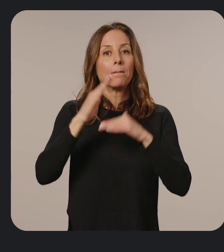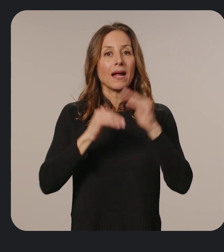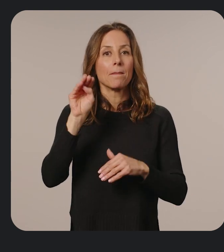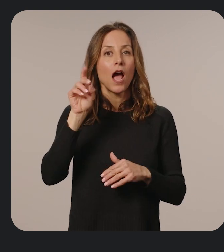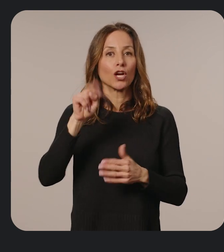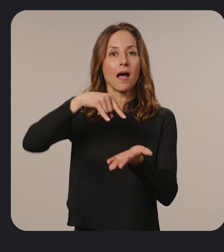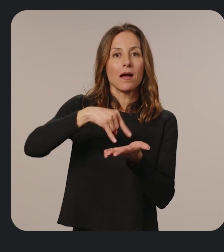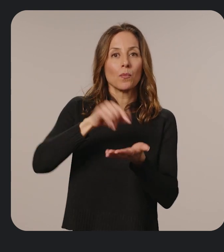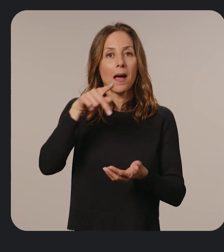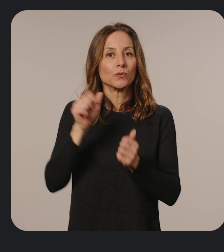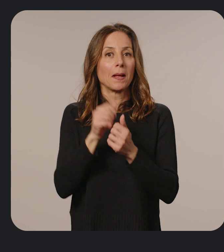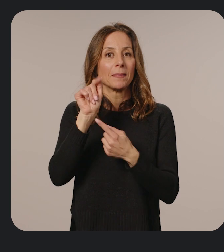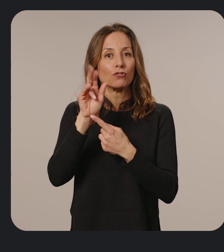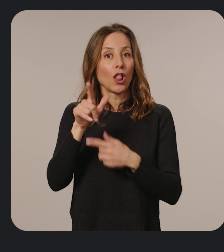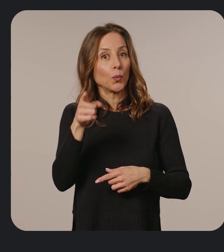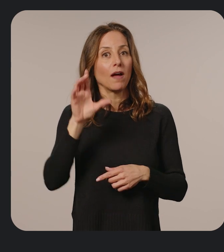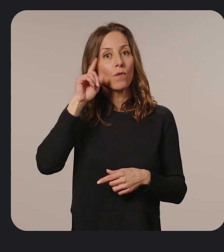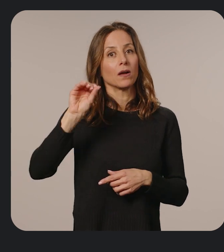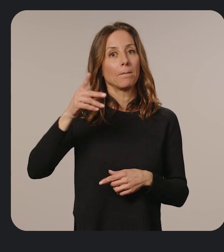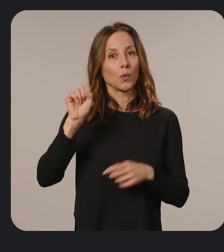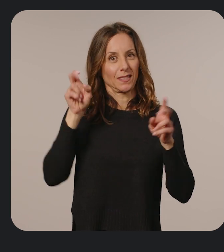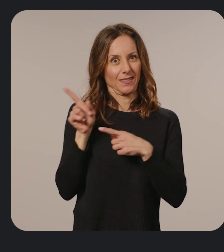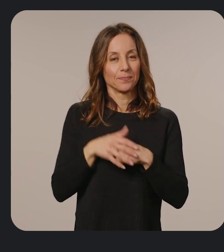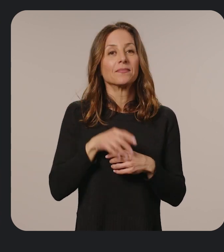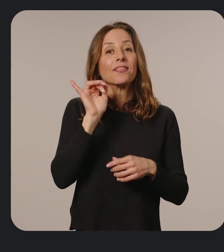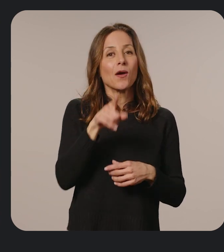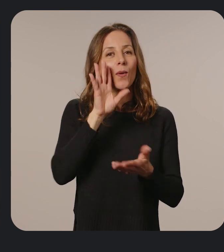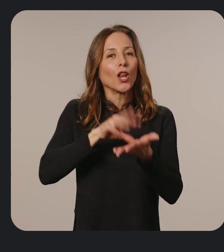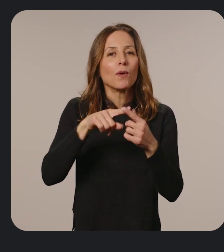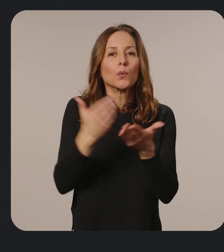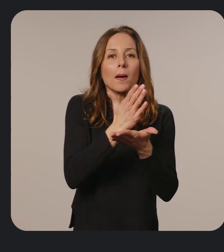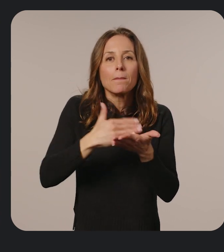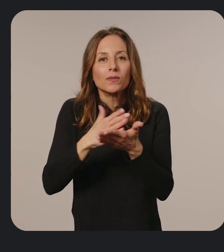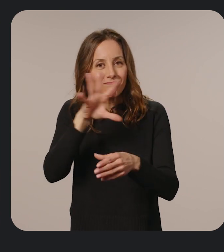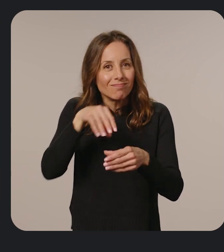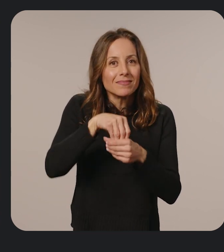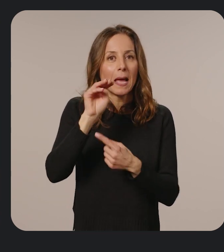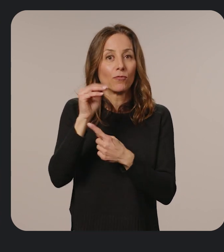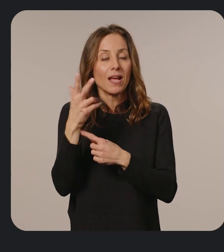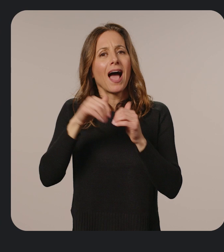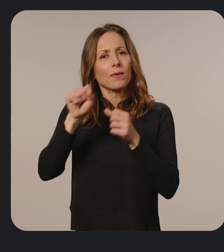in Build Modern Android Apps with Material You for Compose. , There you'll learn about new components added in M3,